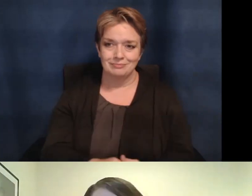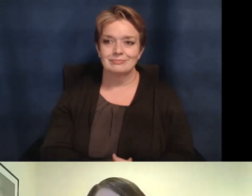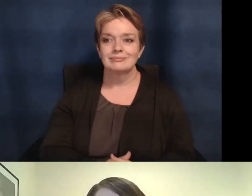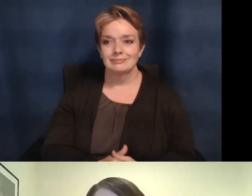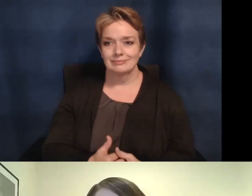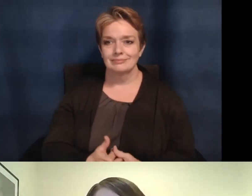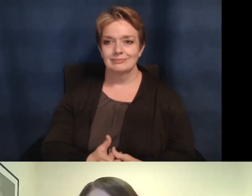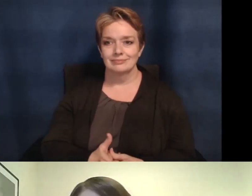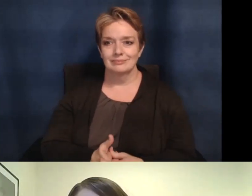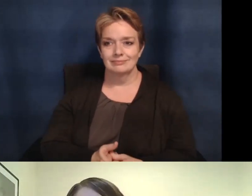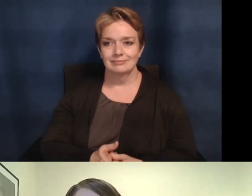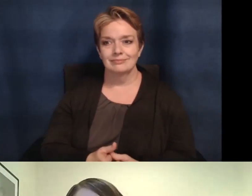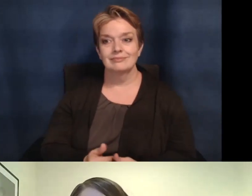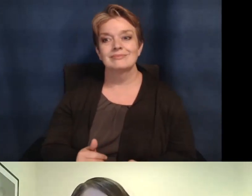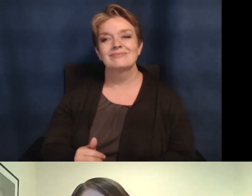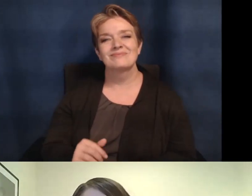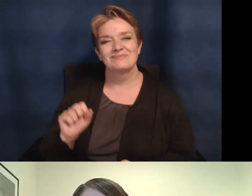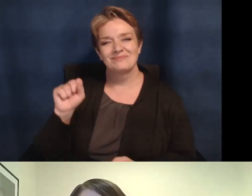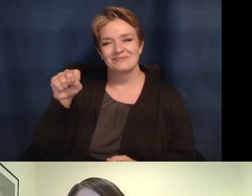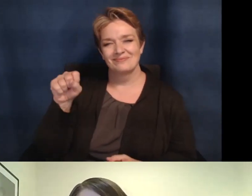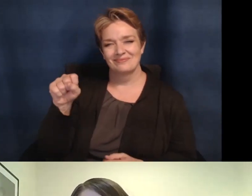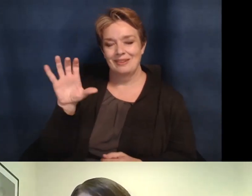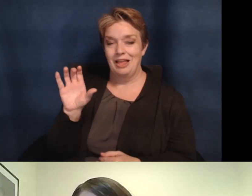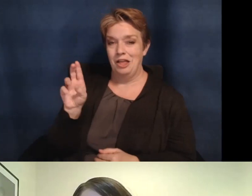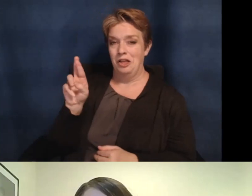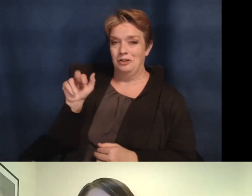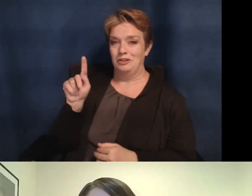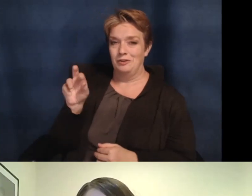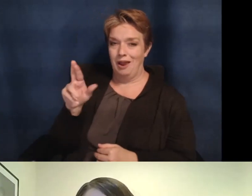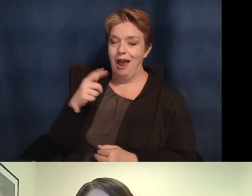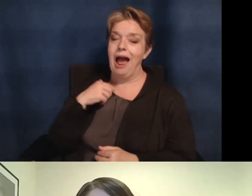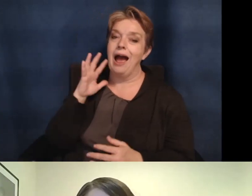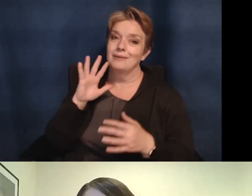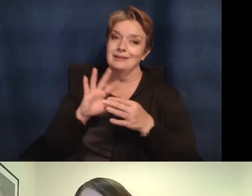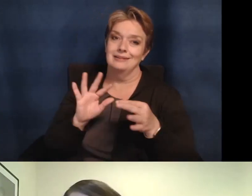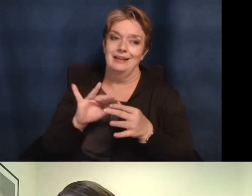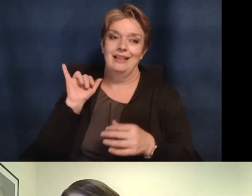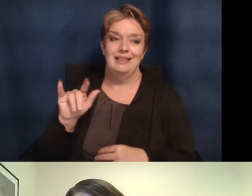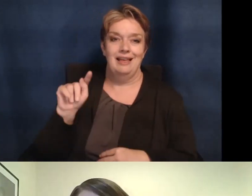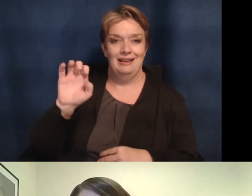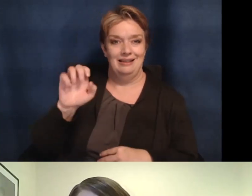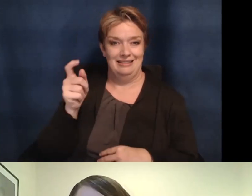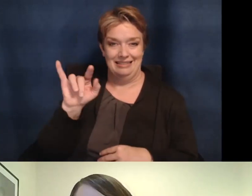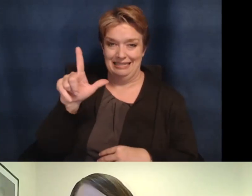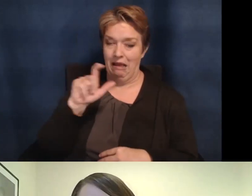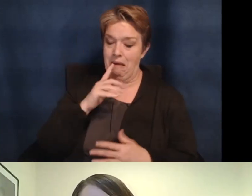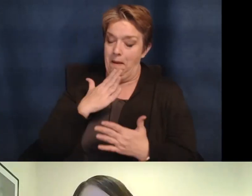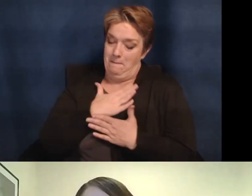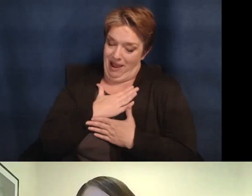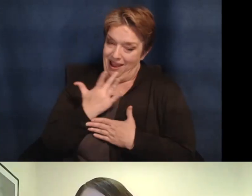So as the curator of historic properties, I will say, the textiles is probably my favorite part of the collection.